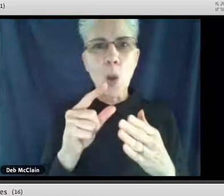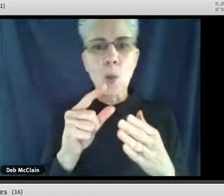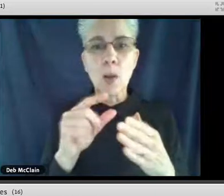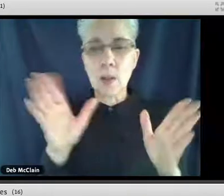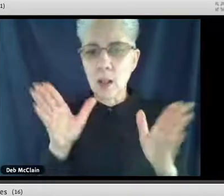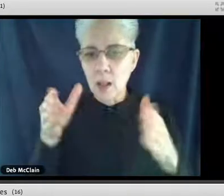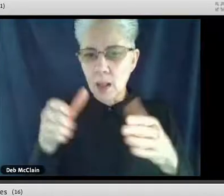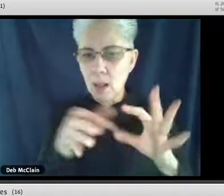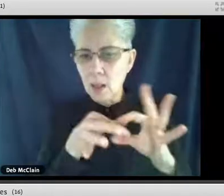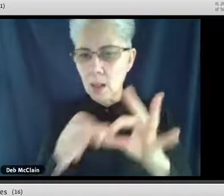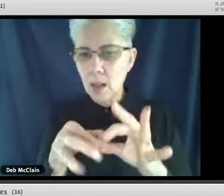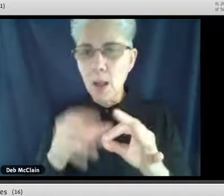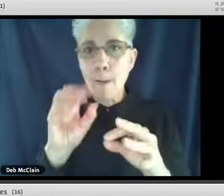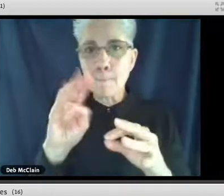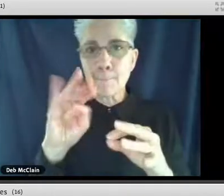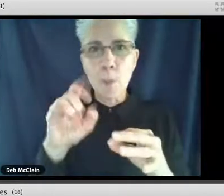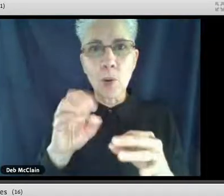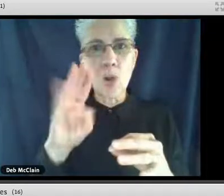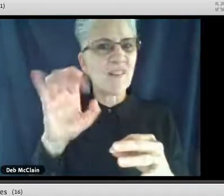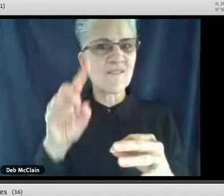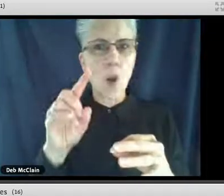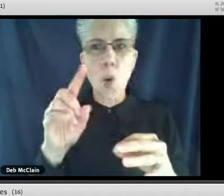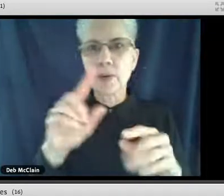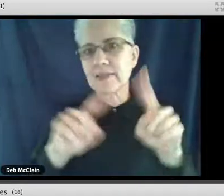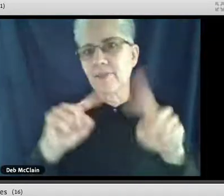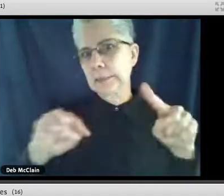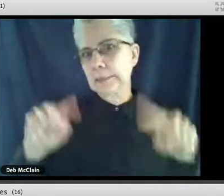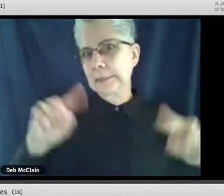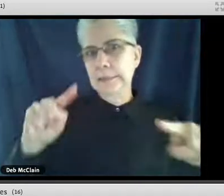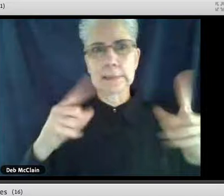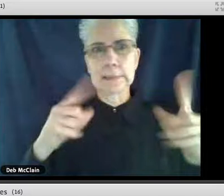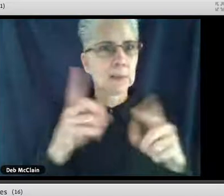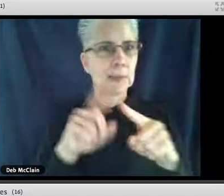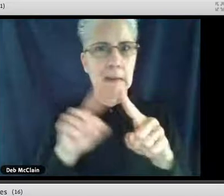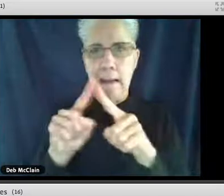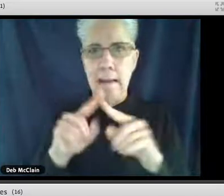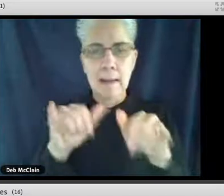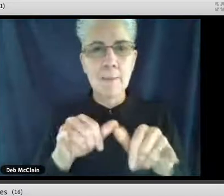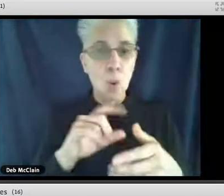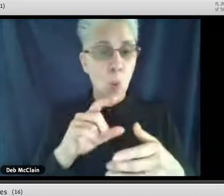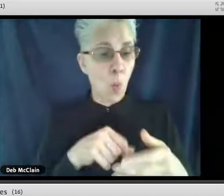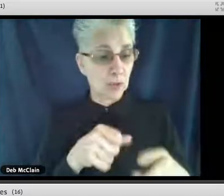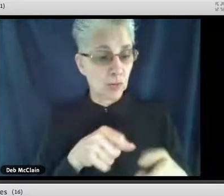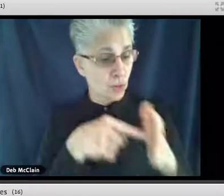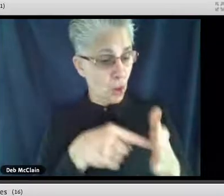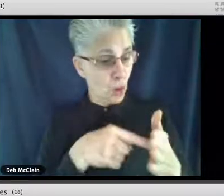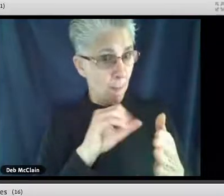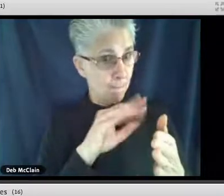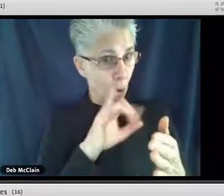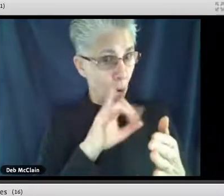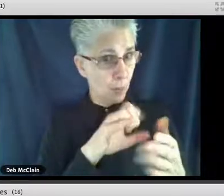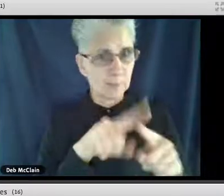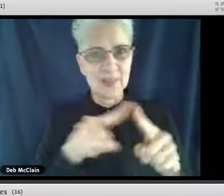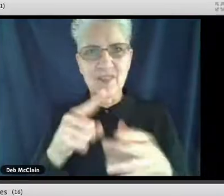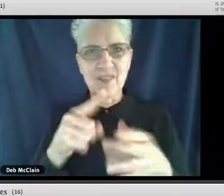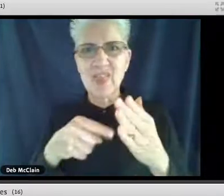that fold is all over the place. What displays on my mobile is different than my tablet,